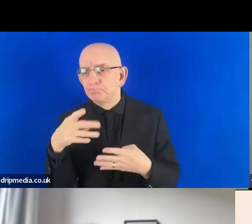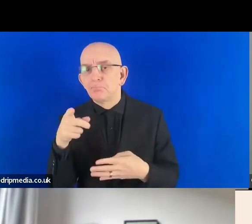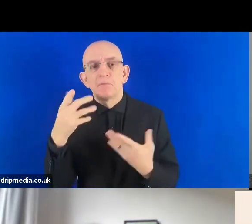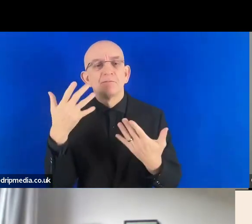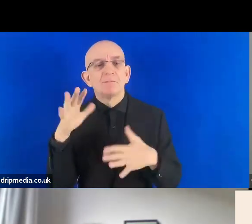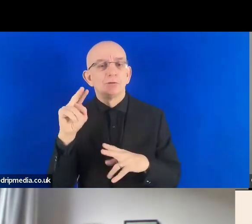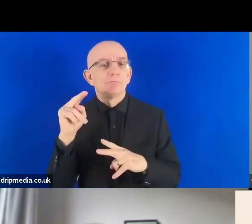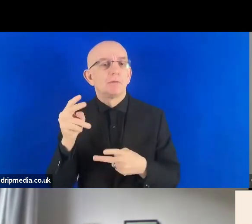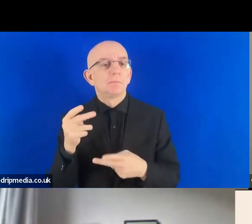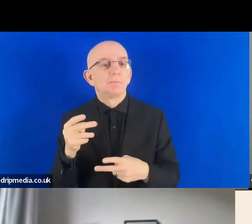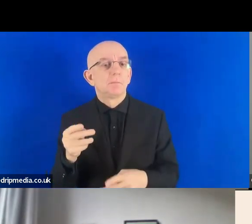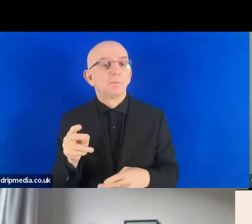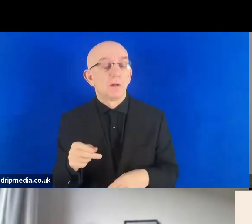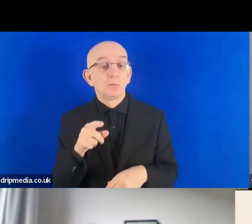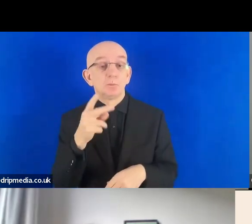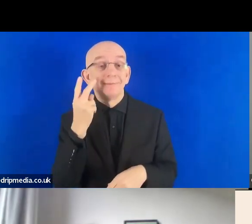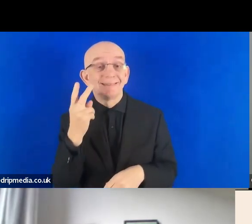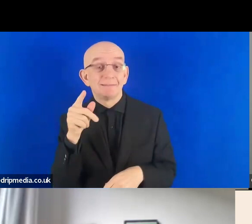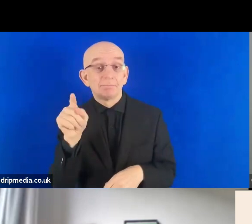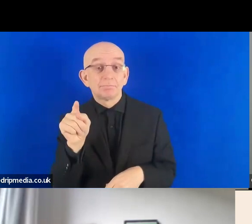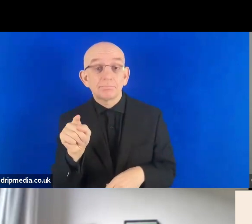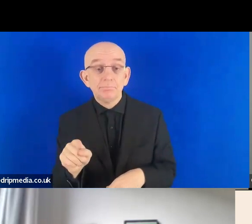The big announcement is that the forum program is live on the forum.